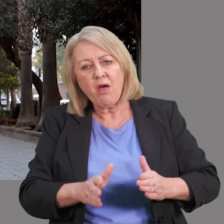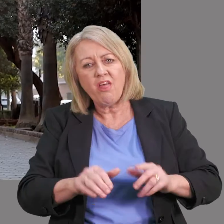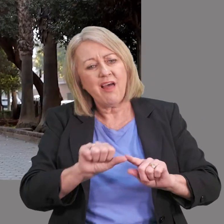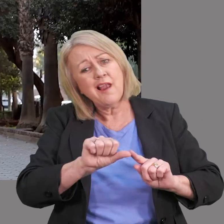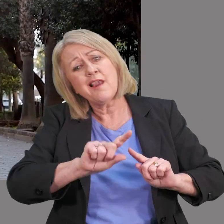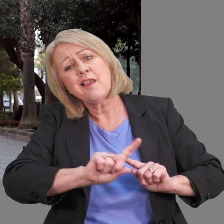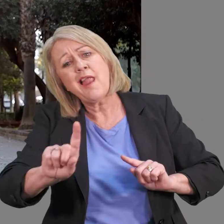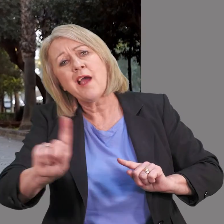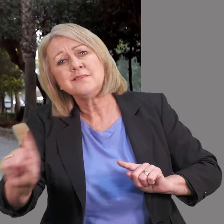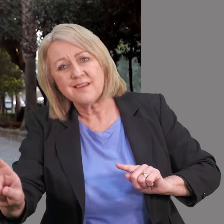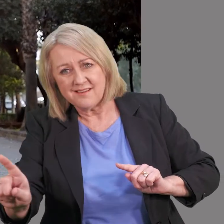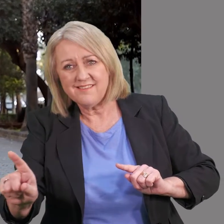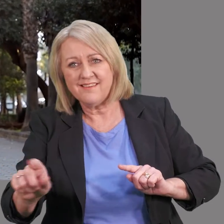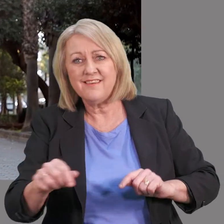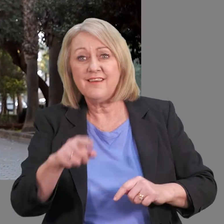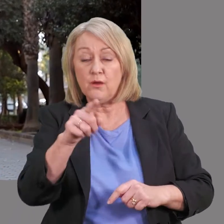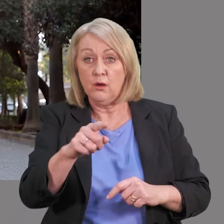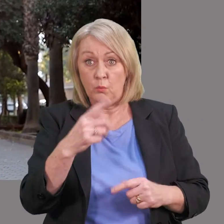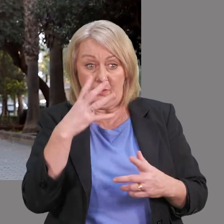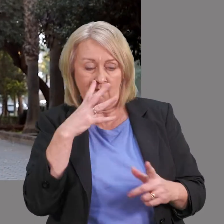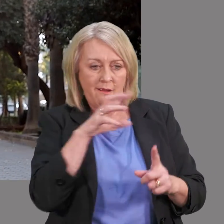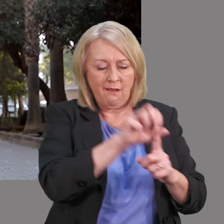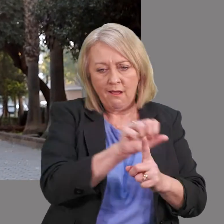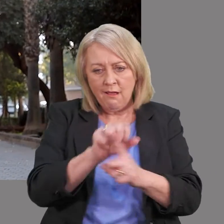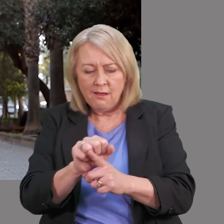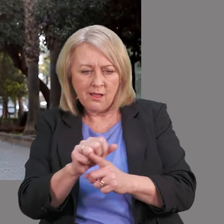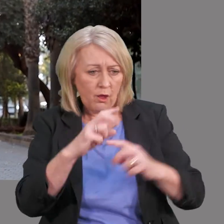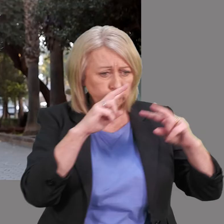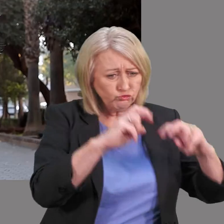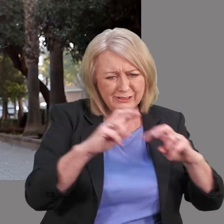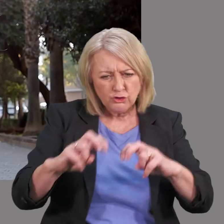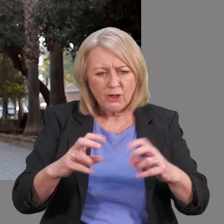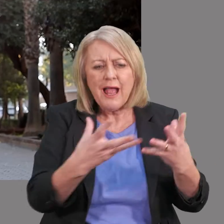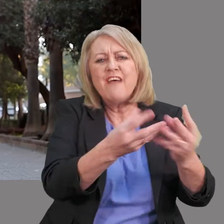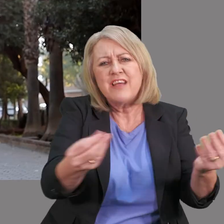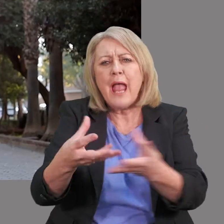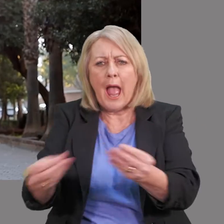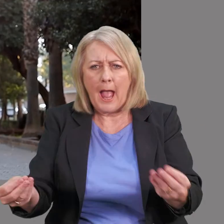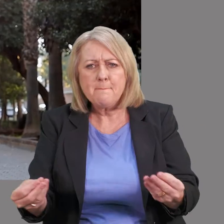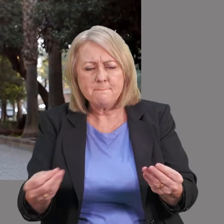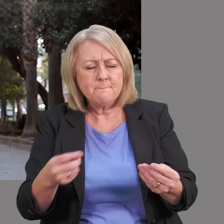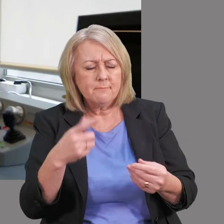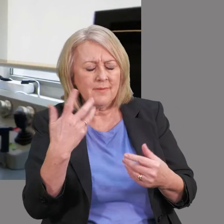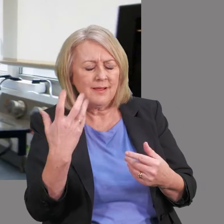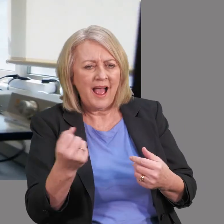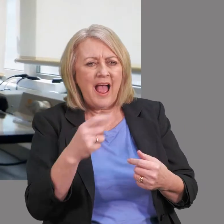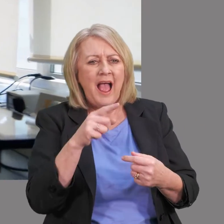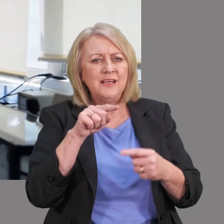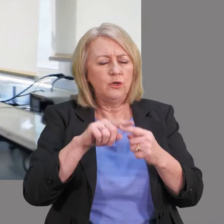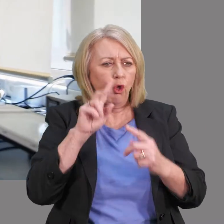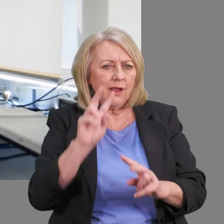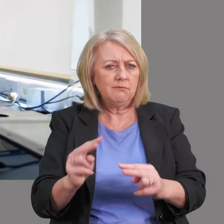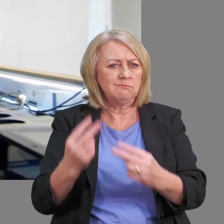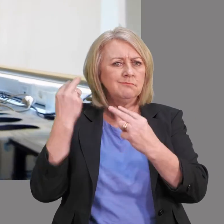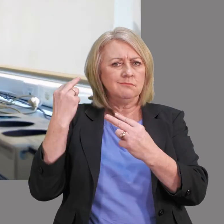as well as the postpartum period. We also identified research gaps such as epidemiological